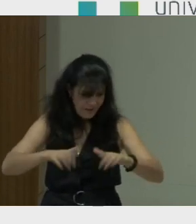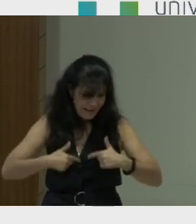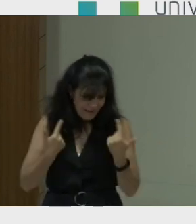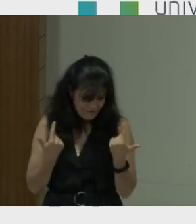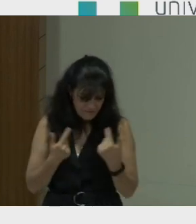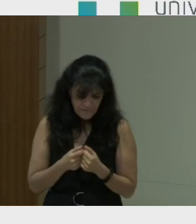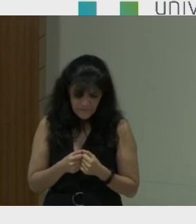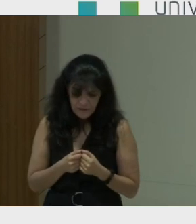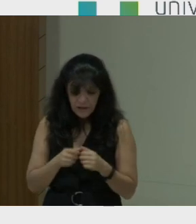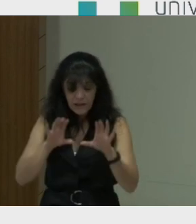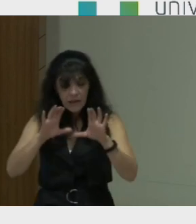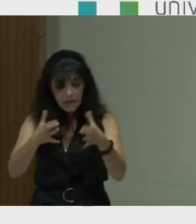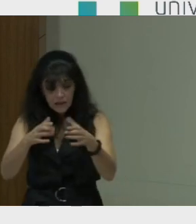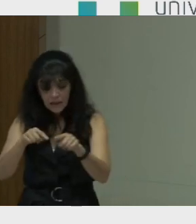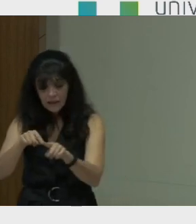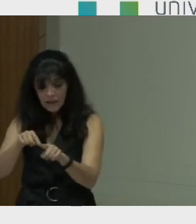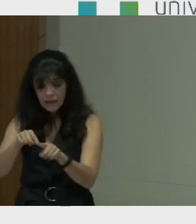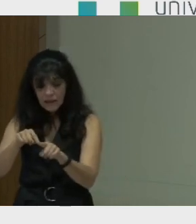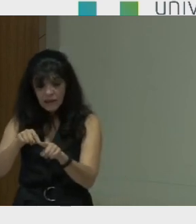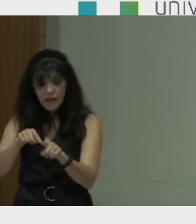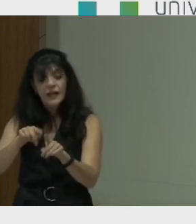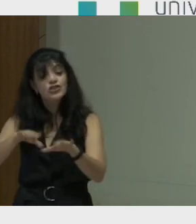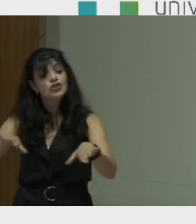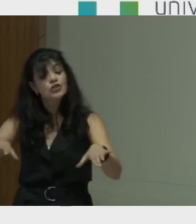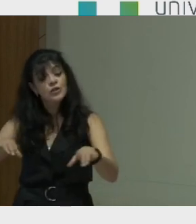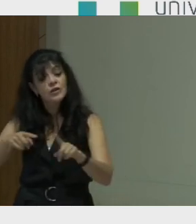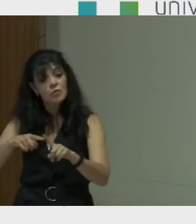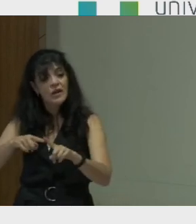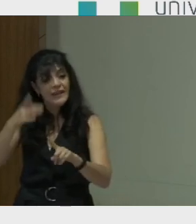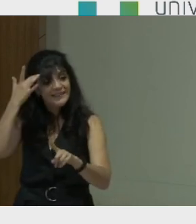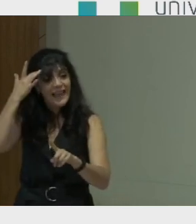We have children who have primarily intellectual